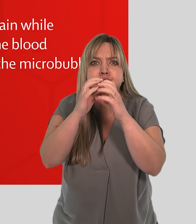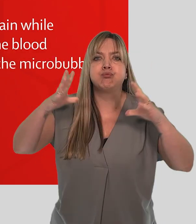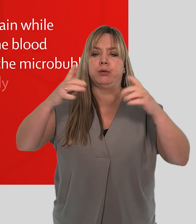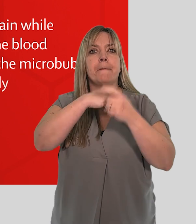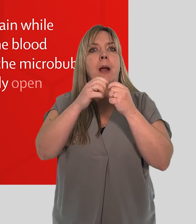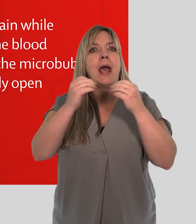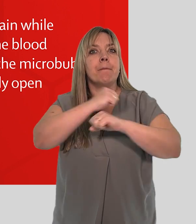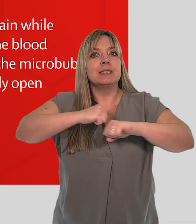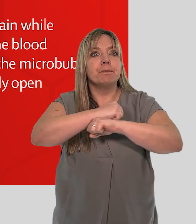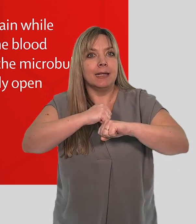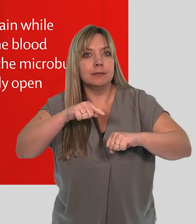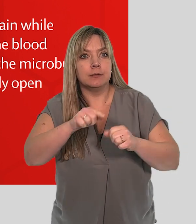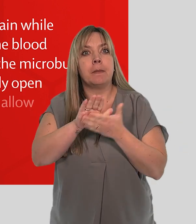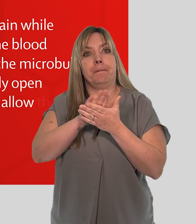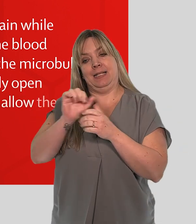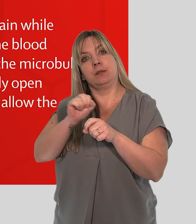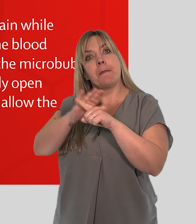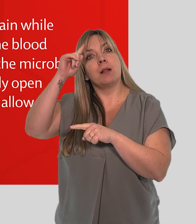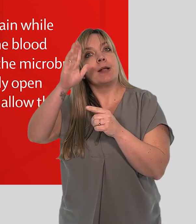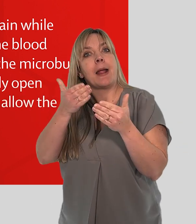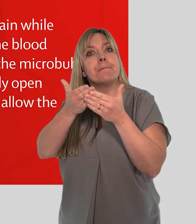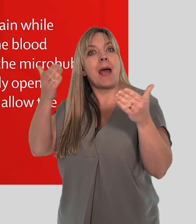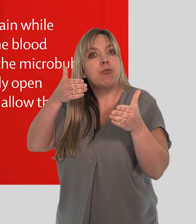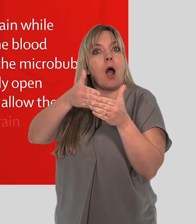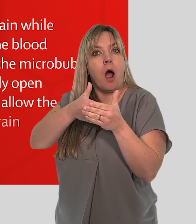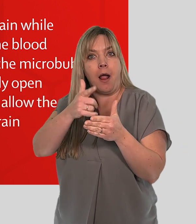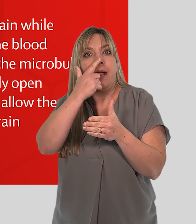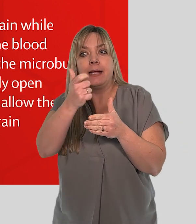blood-brain barrier and allow passage of drugs into the brain parenchyma.